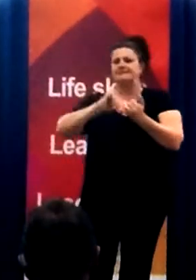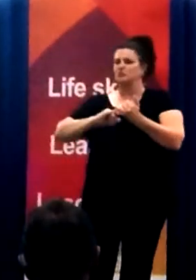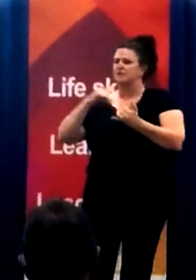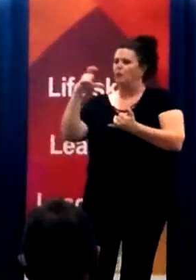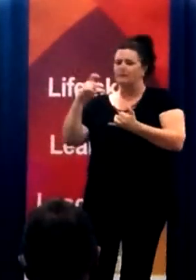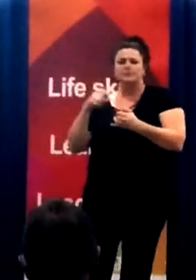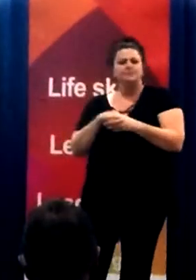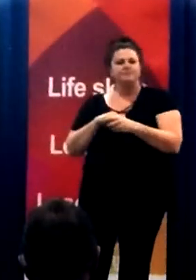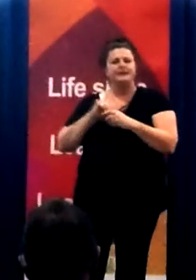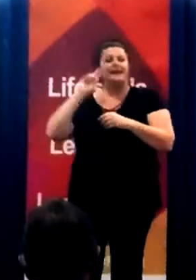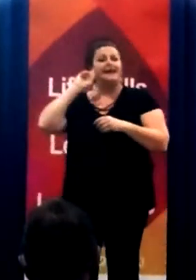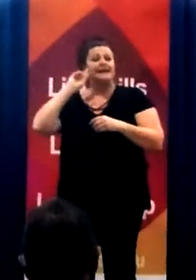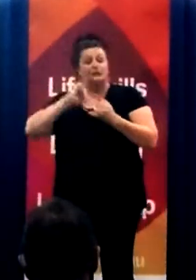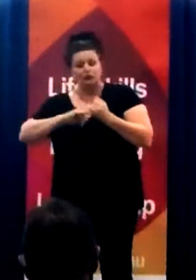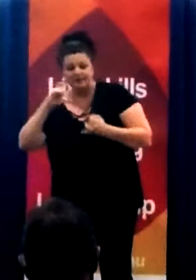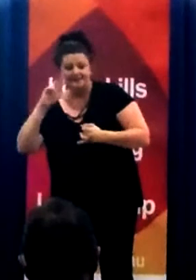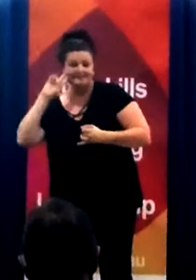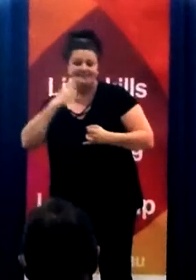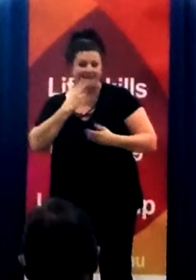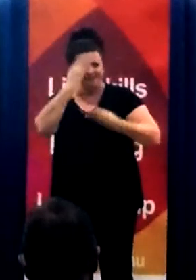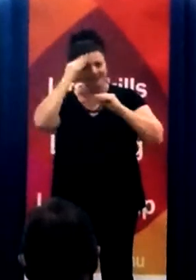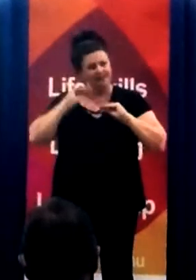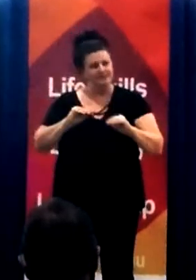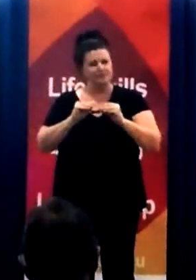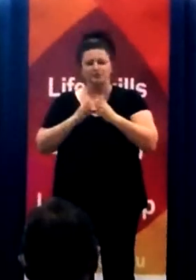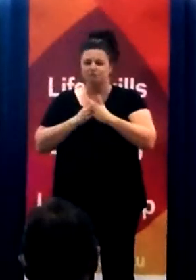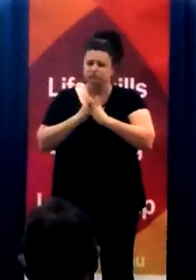Shenton Deaf Ed is an incredibly progressive and supportive school.